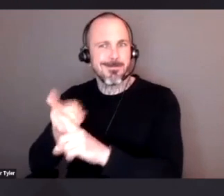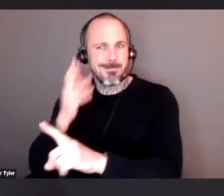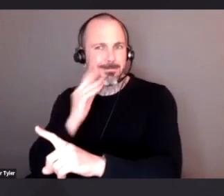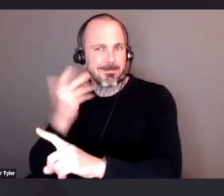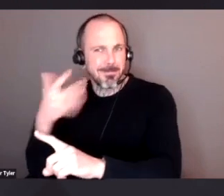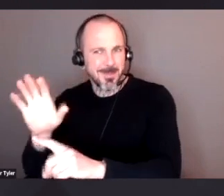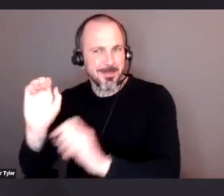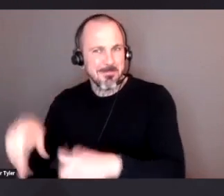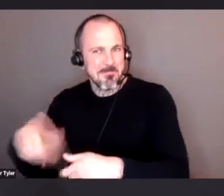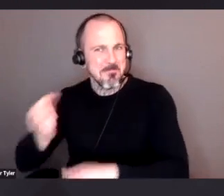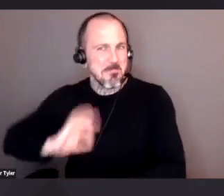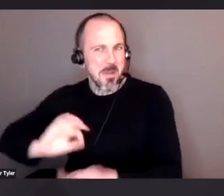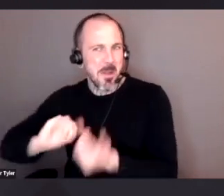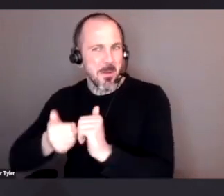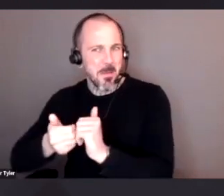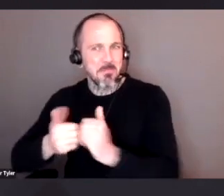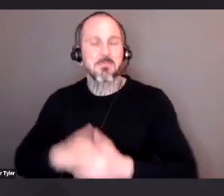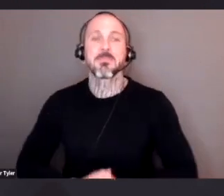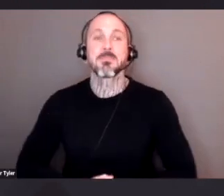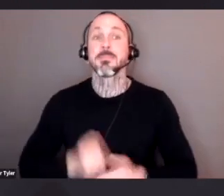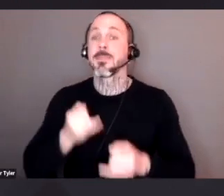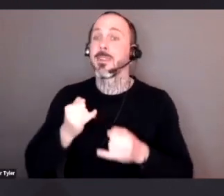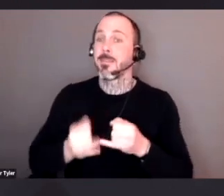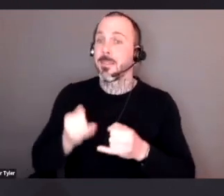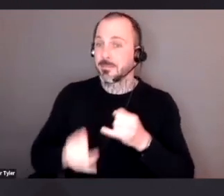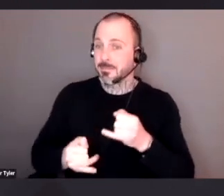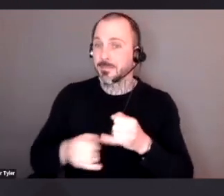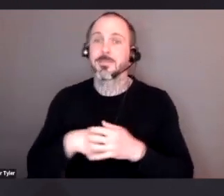that can help your organization in its inclusion journey.